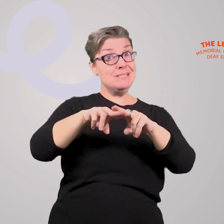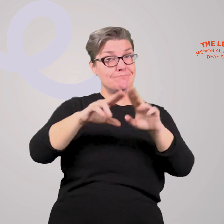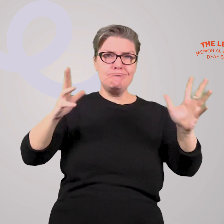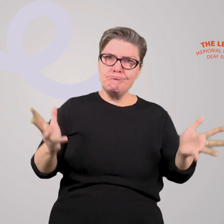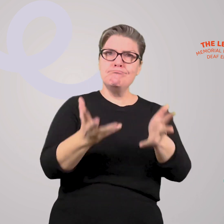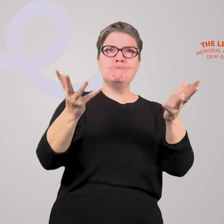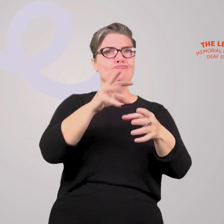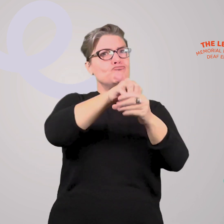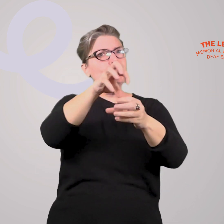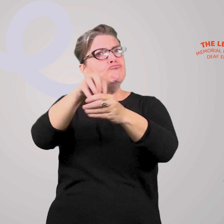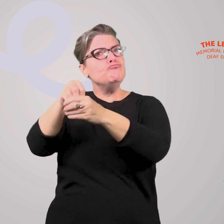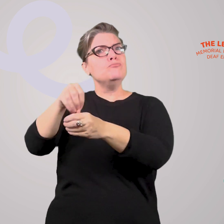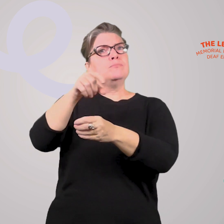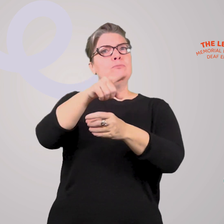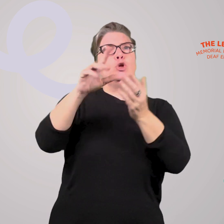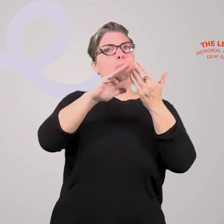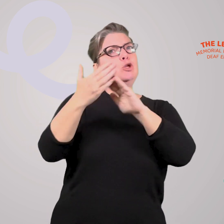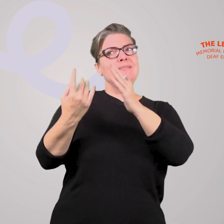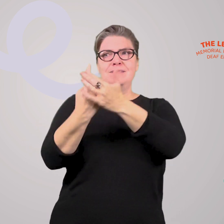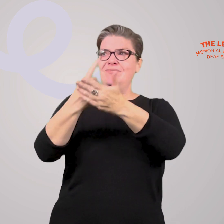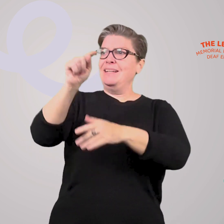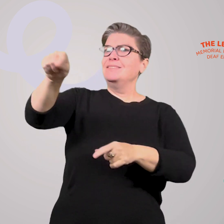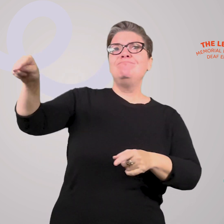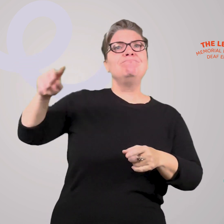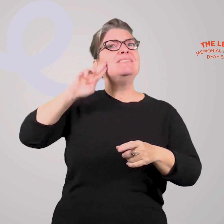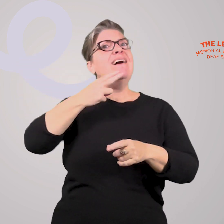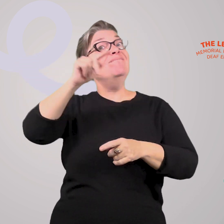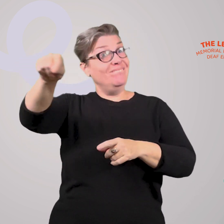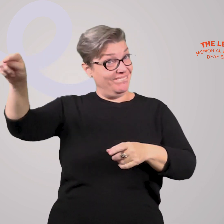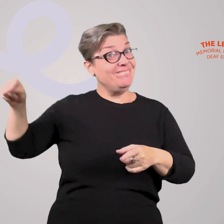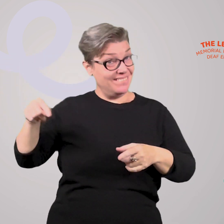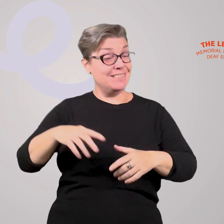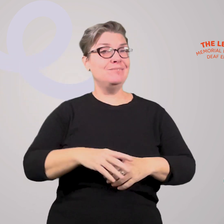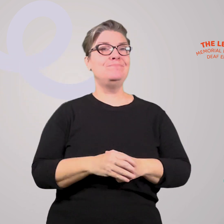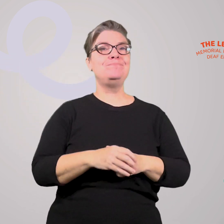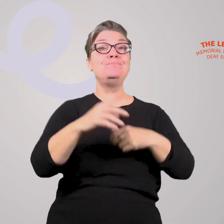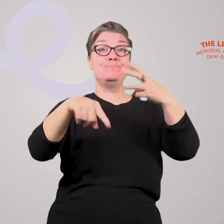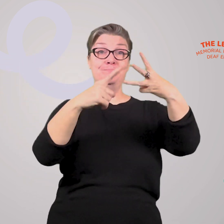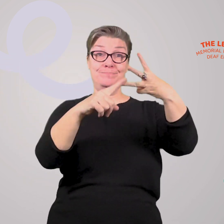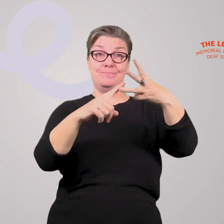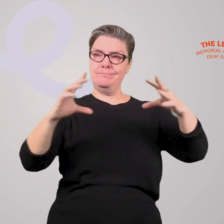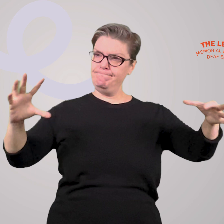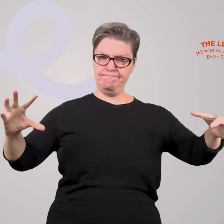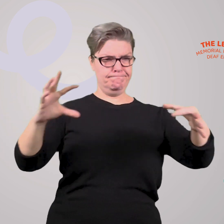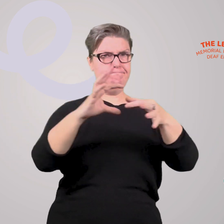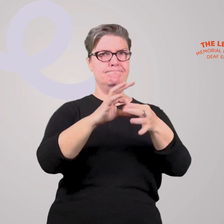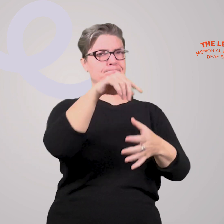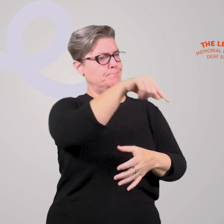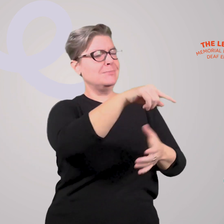by an Auslan interpreter, running Auslan classes for parents to encourage them to participate in deaf-led community events